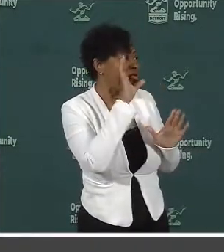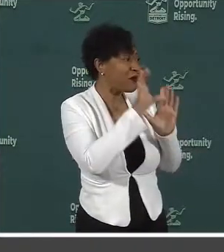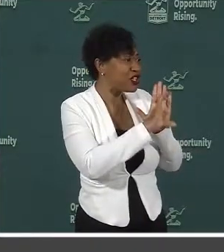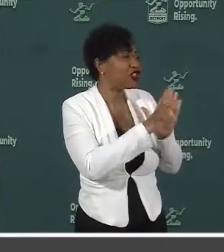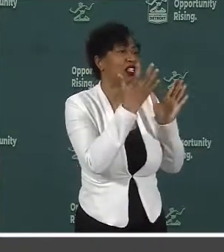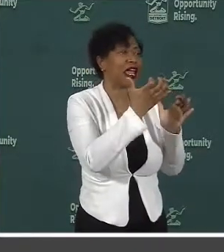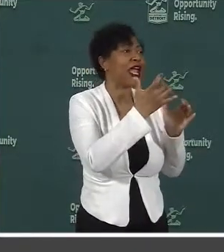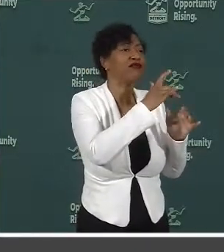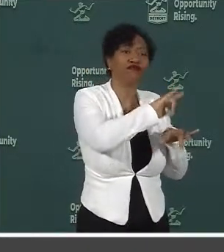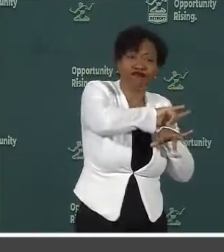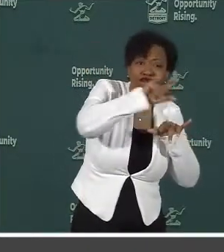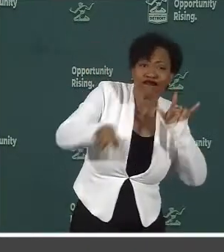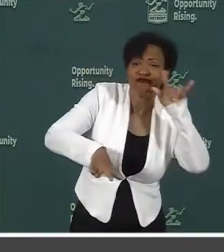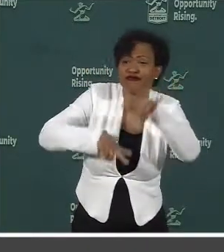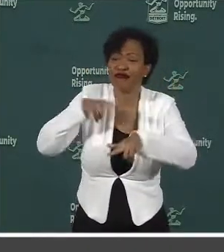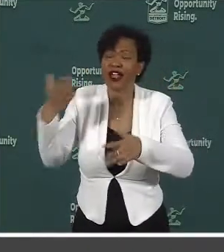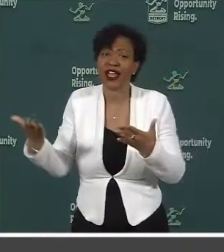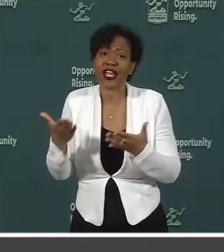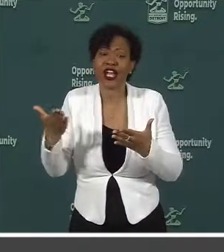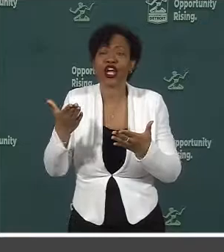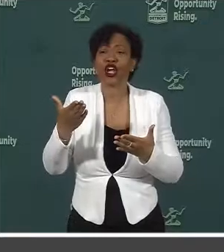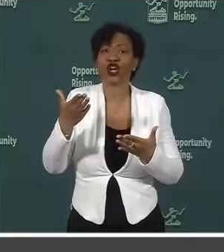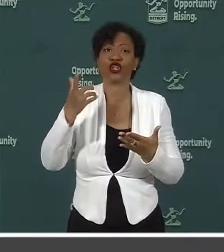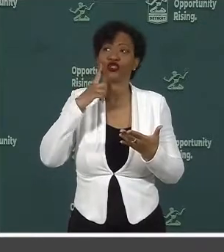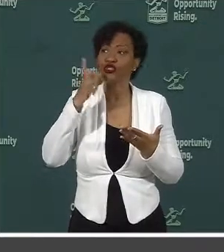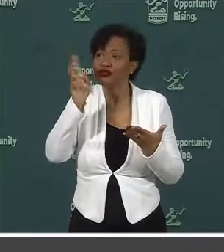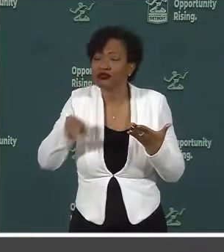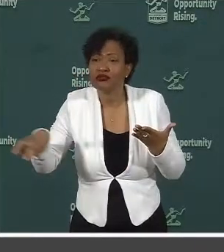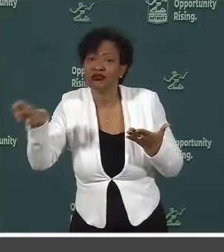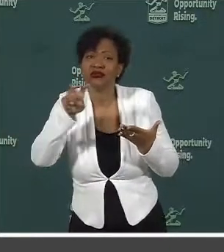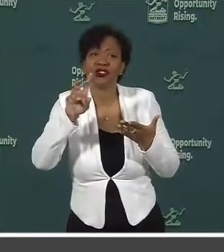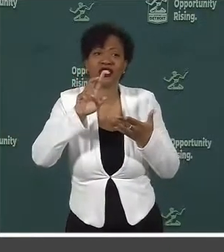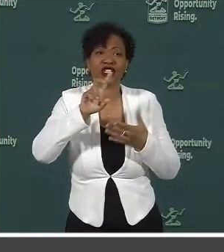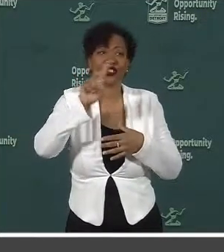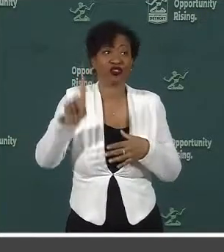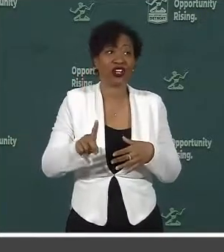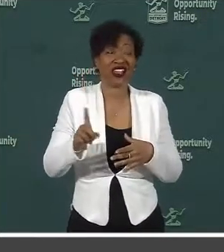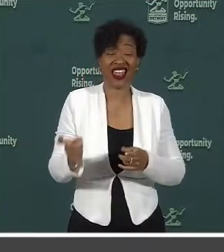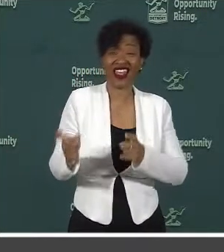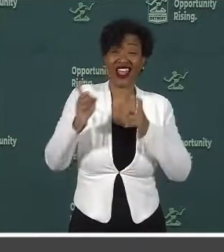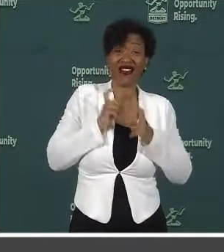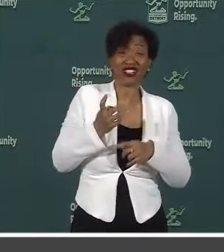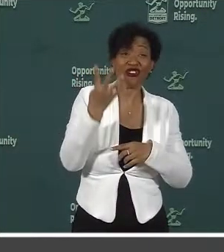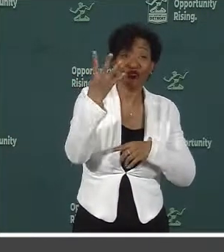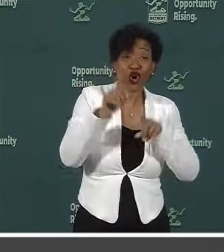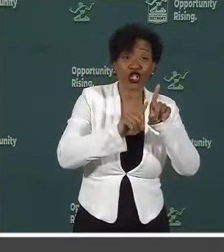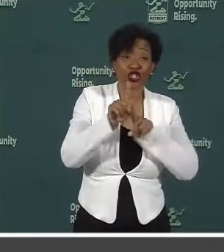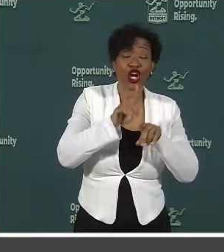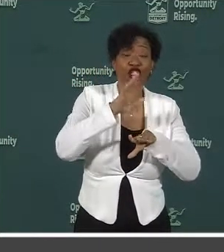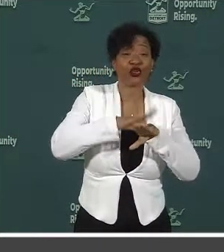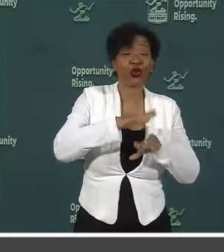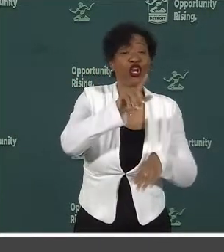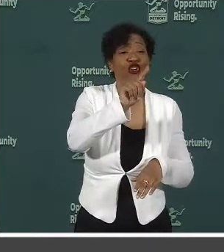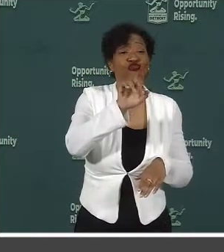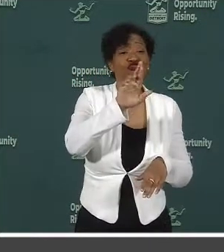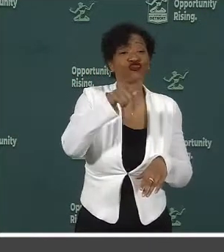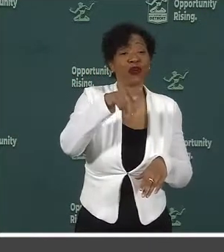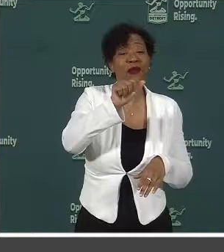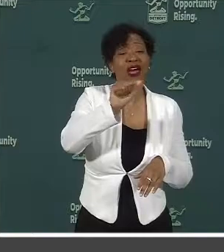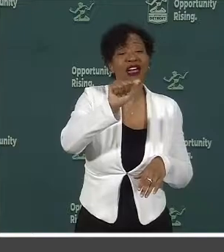AROUND THE WORLD TRIPADVISOR GAVE US FOUR STARS ON THE RUINED POOR TOUR TO TO DO THIS